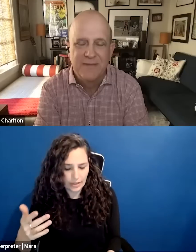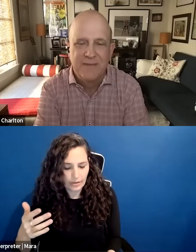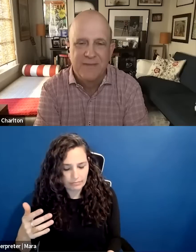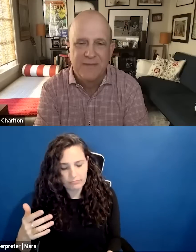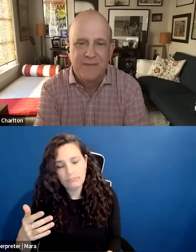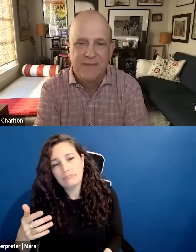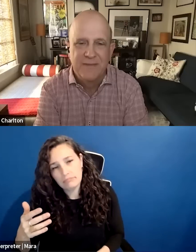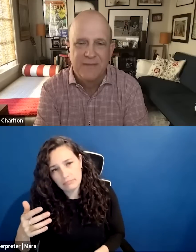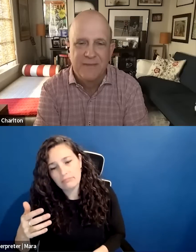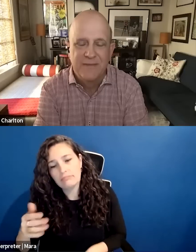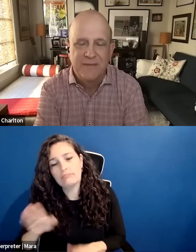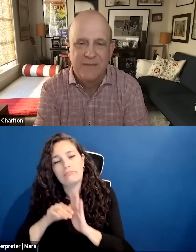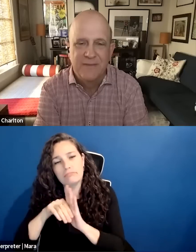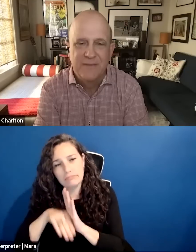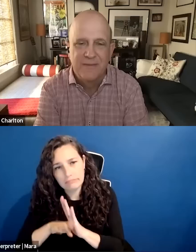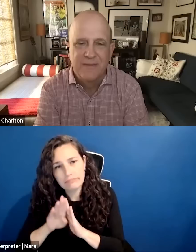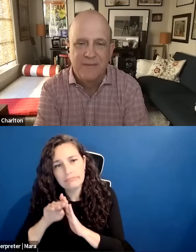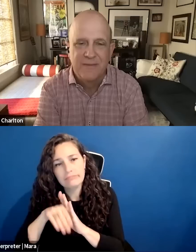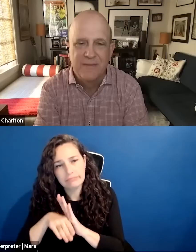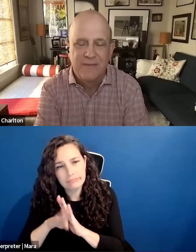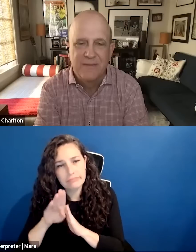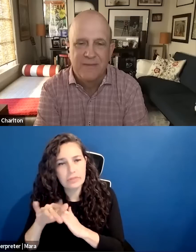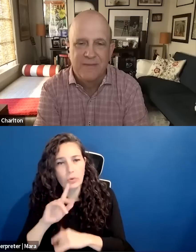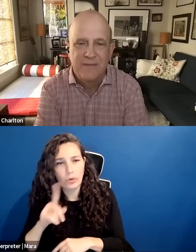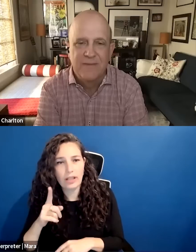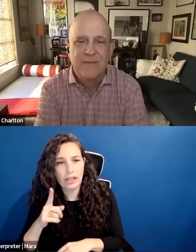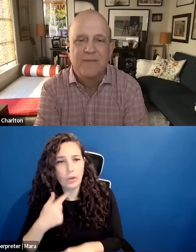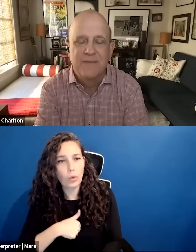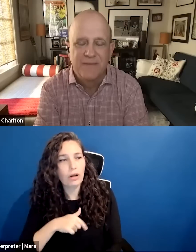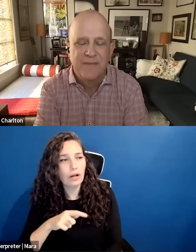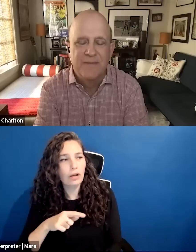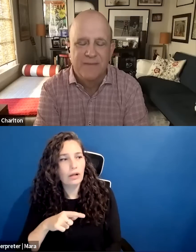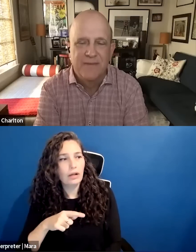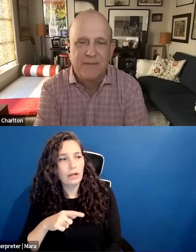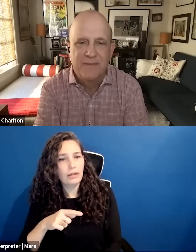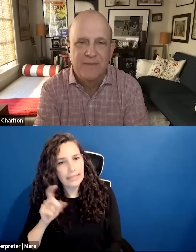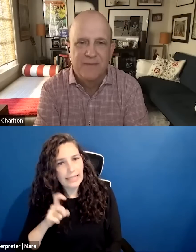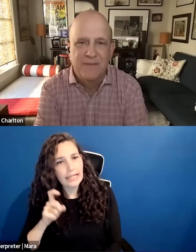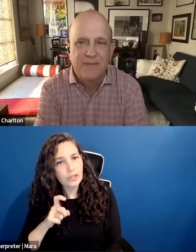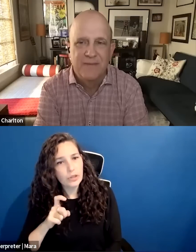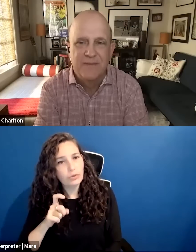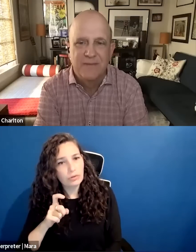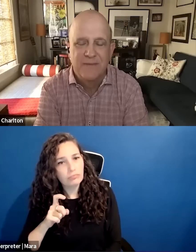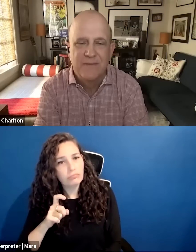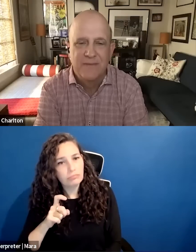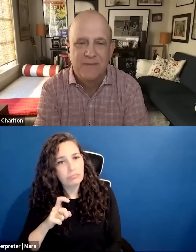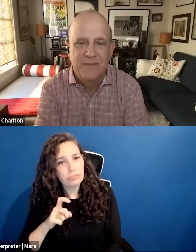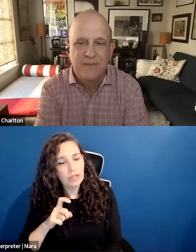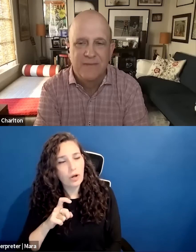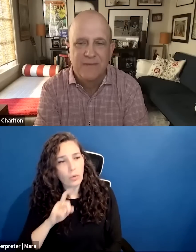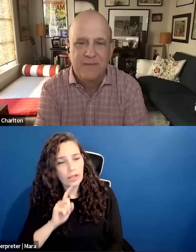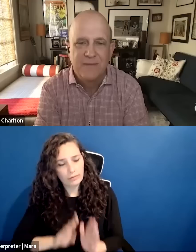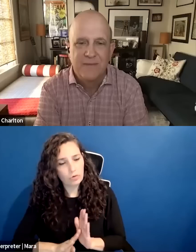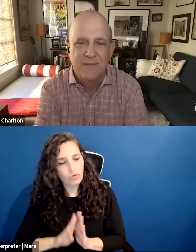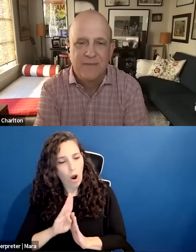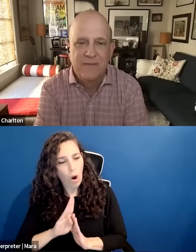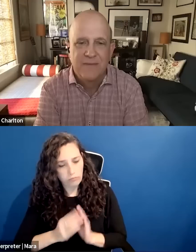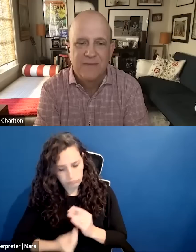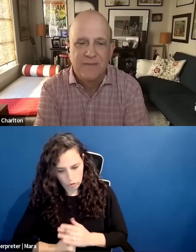we're really meant to grow through things, we go through things so we can grow through those things should we choose to.